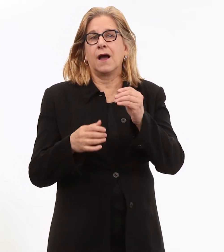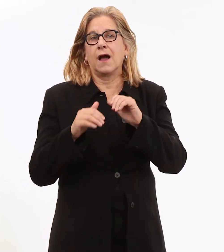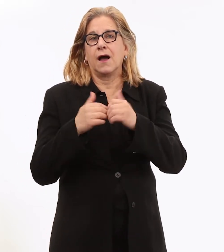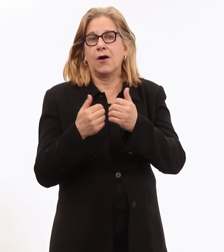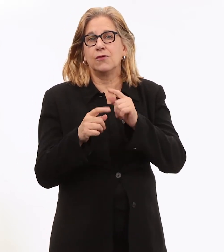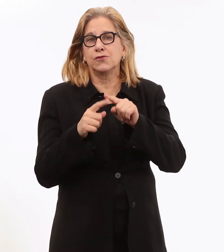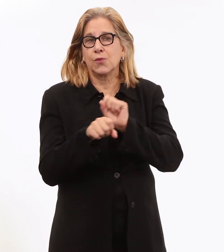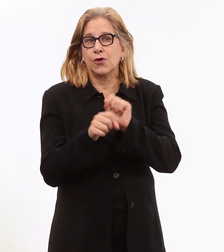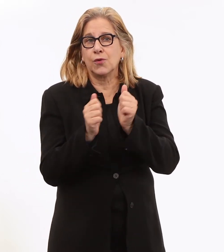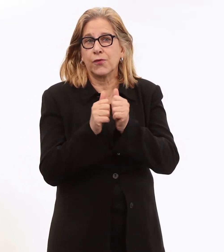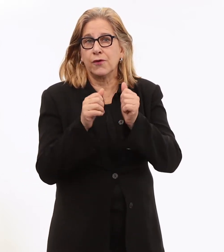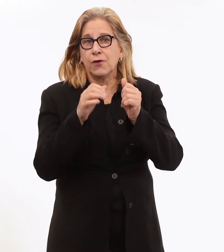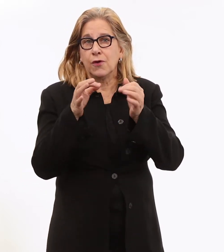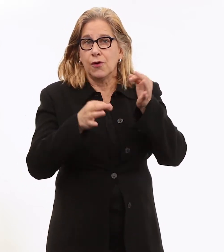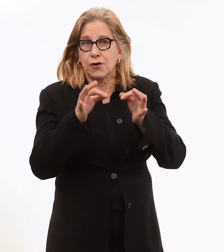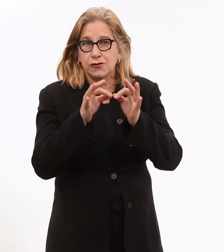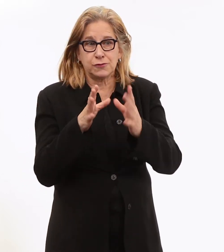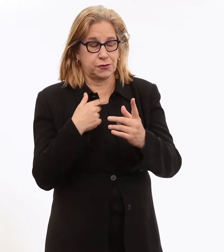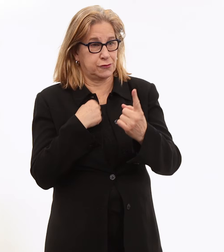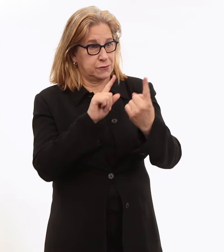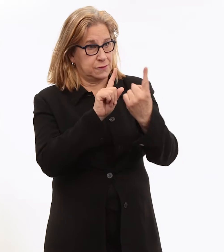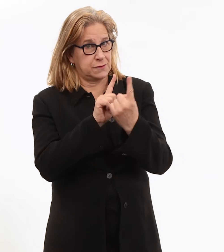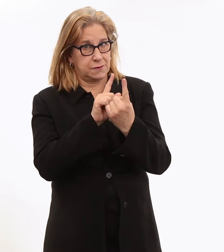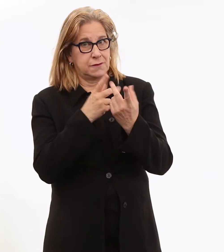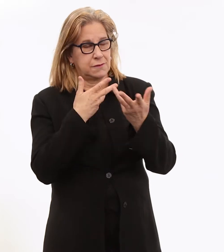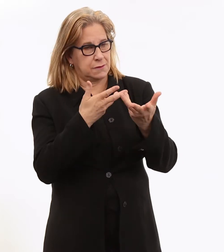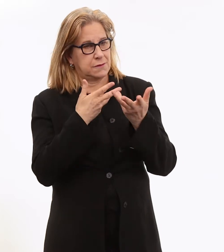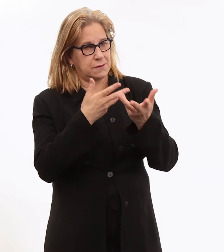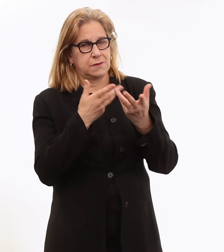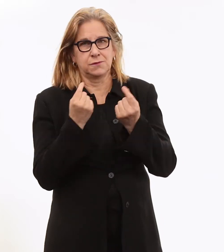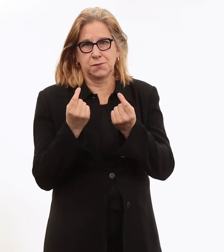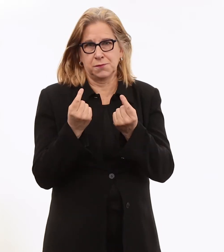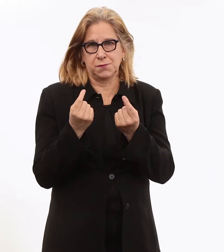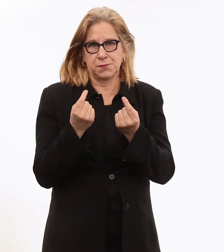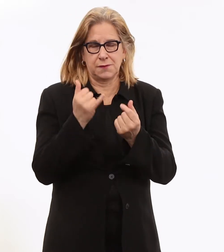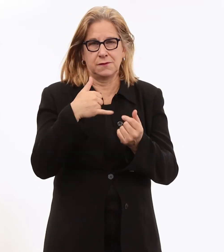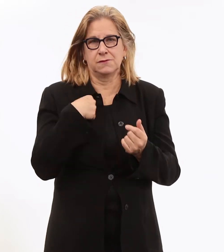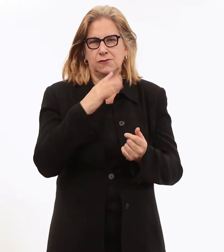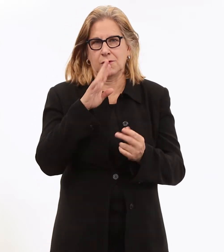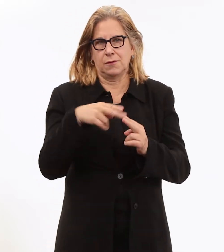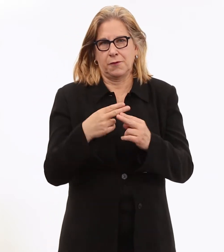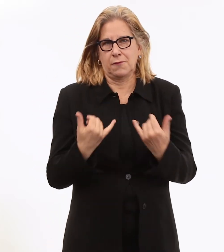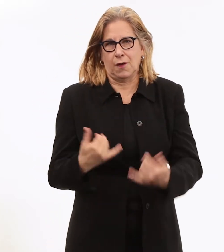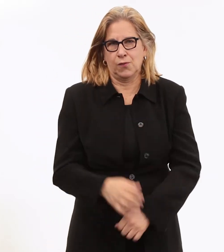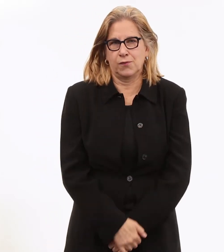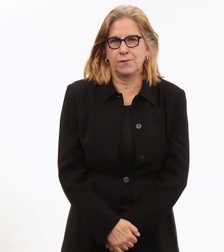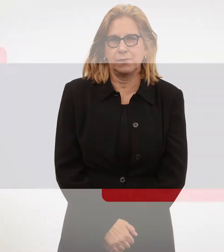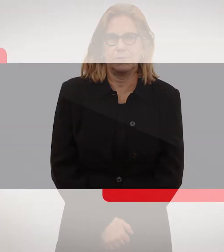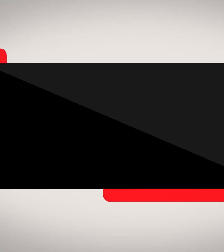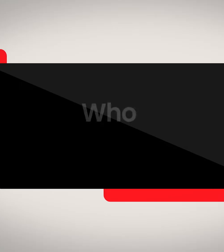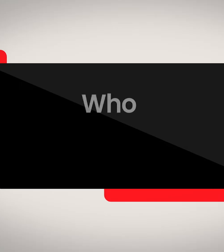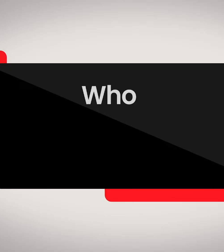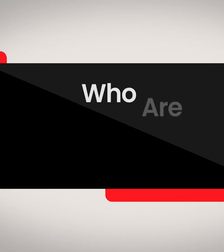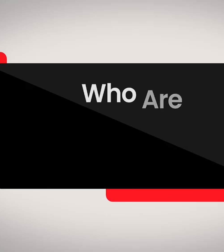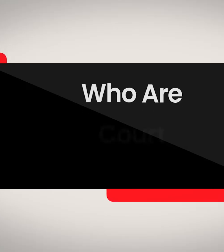We will also discuss how to work with a court interpreter. Let's get started.